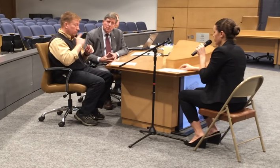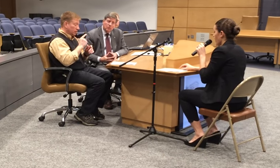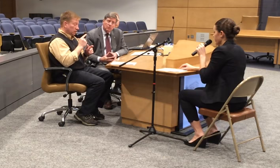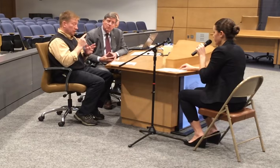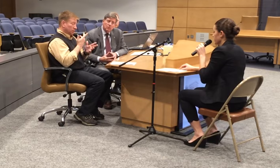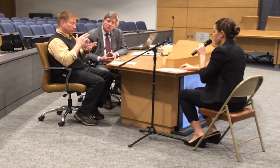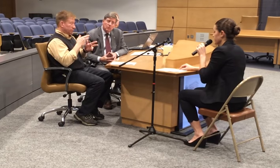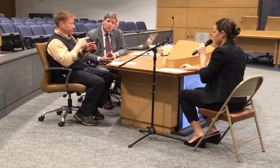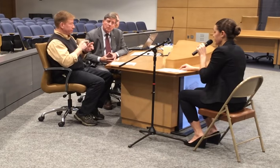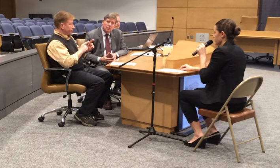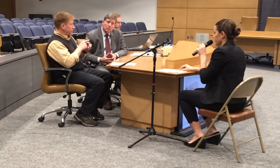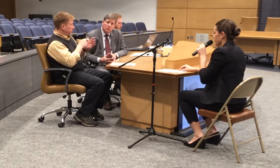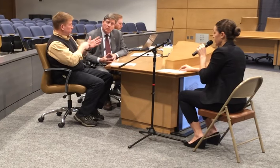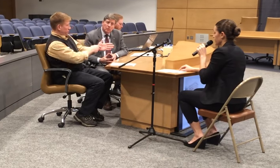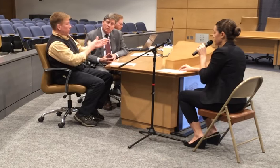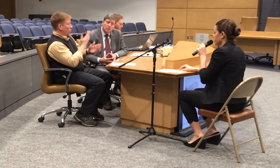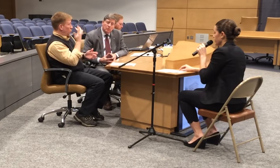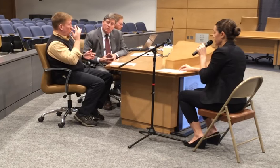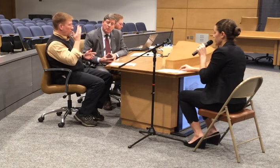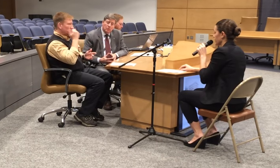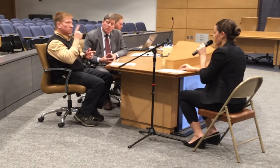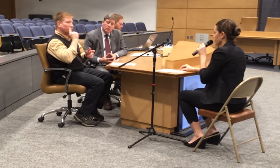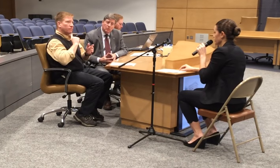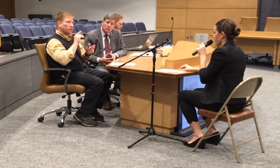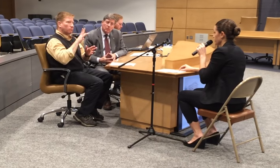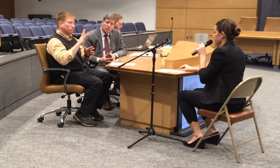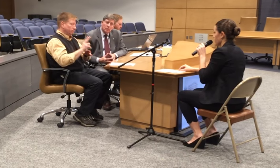The thriving Minnesota Deaf community can be attributed in large part to Thompson Hall.